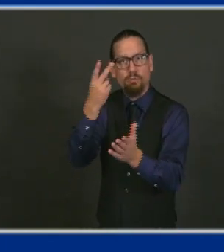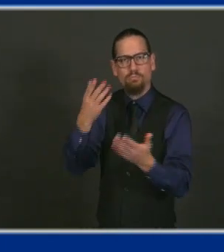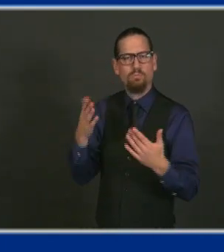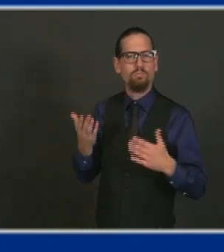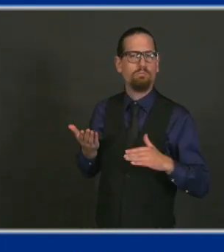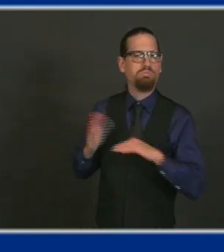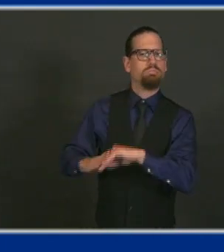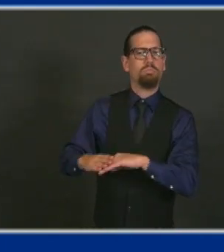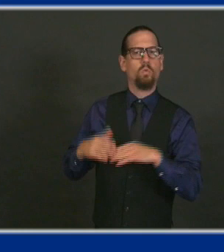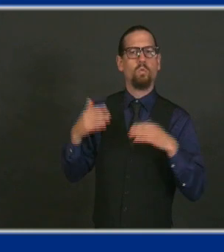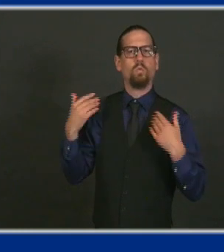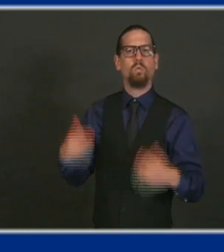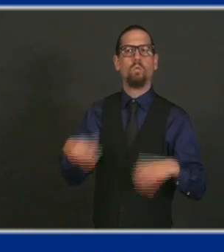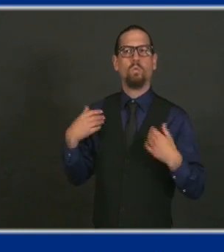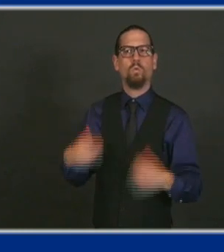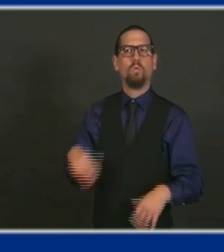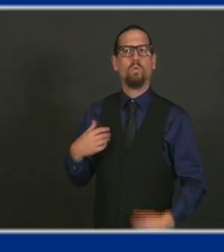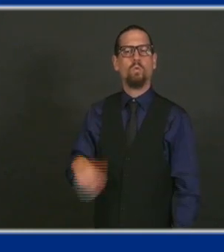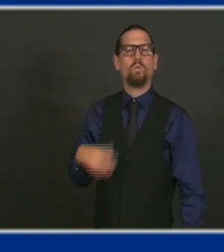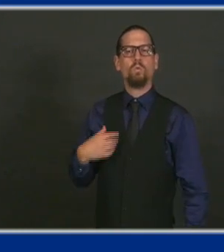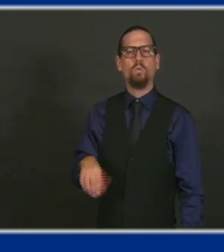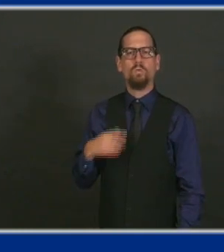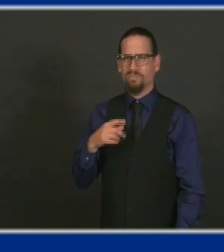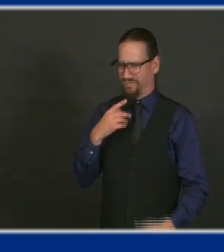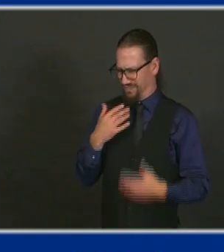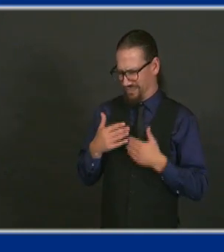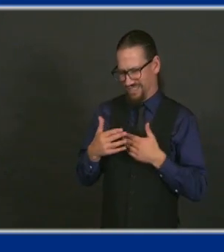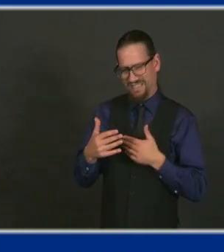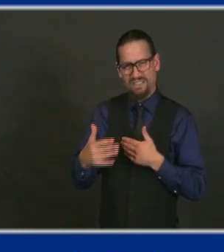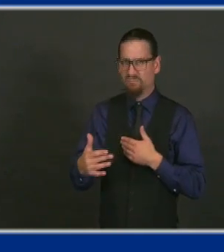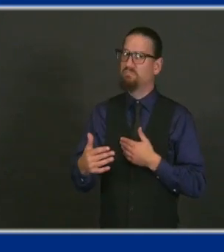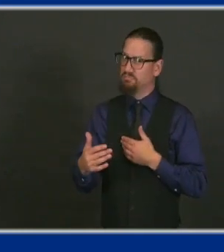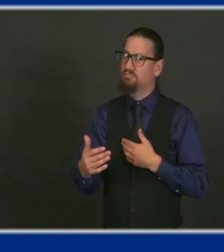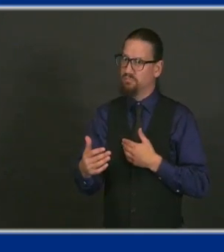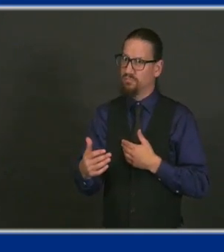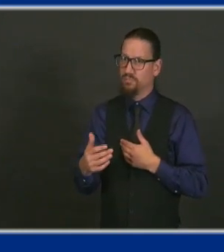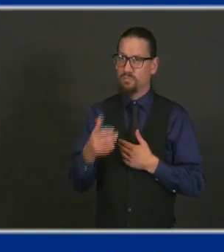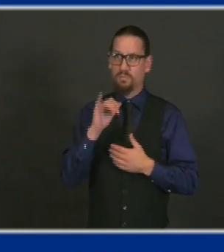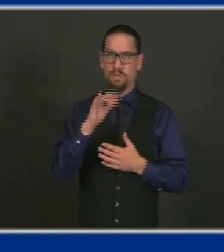BE. IF YOU ARE DOUBLING HOSPITALIZATIONS EVERY 21 DAYS,